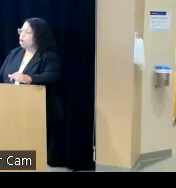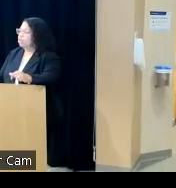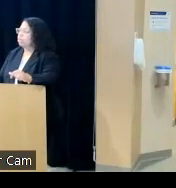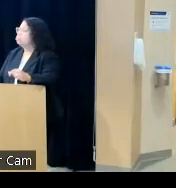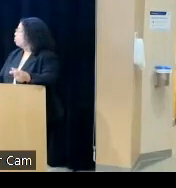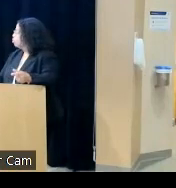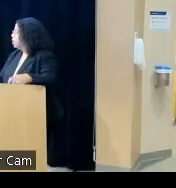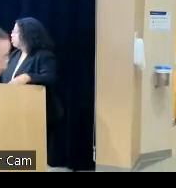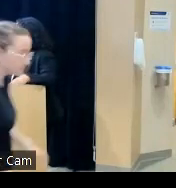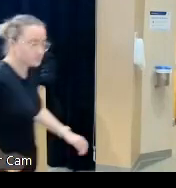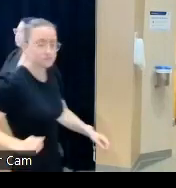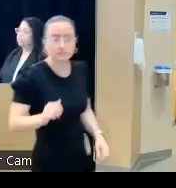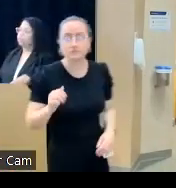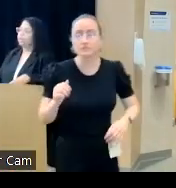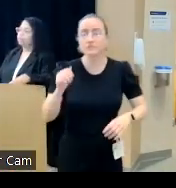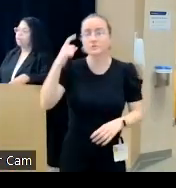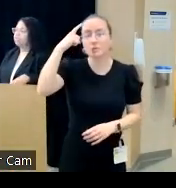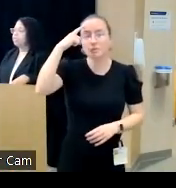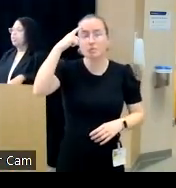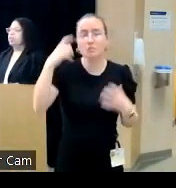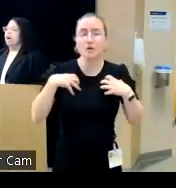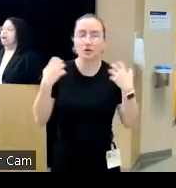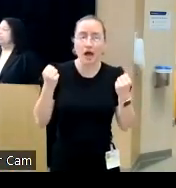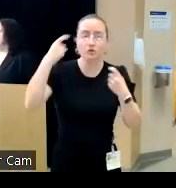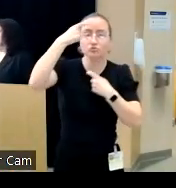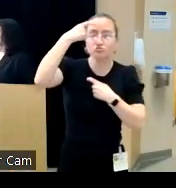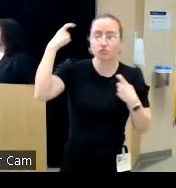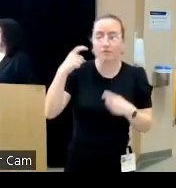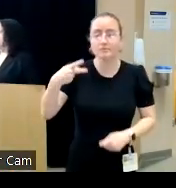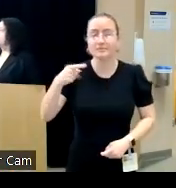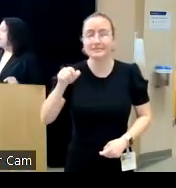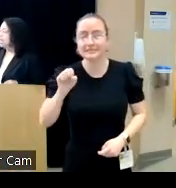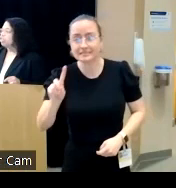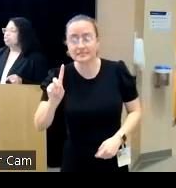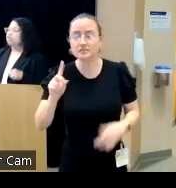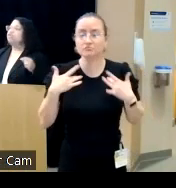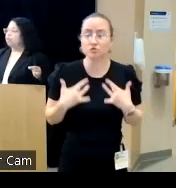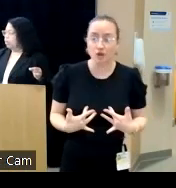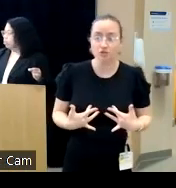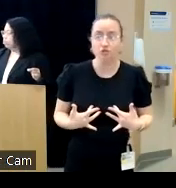and Trauma post-traumatic stress disorder and depression are something that we need not shirk